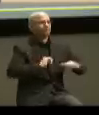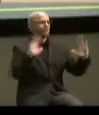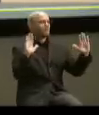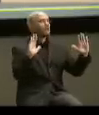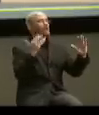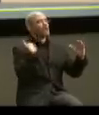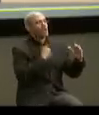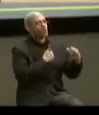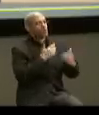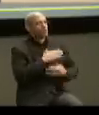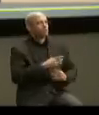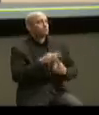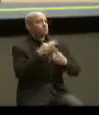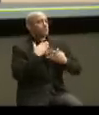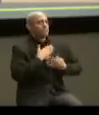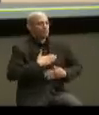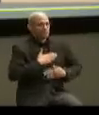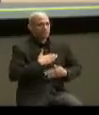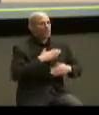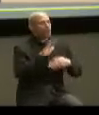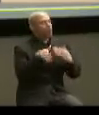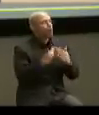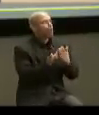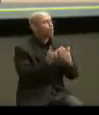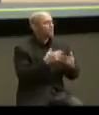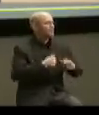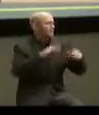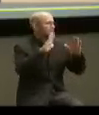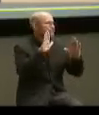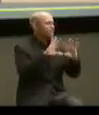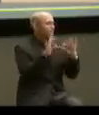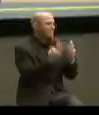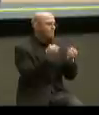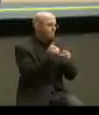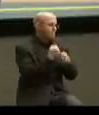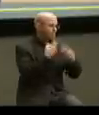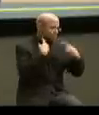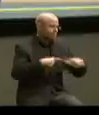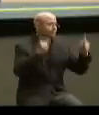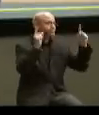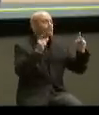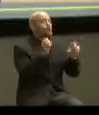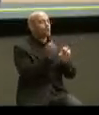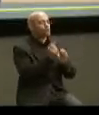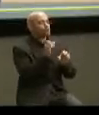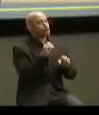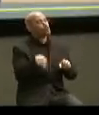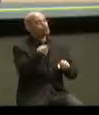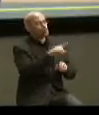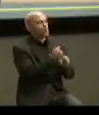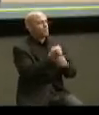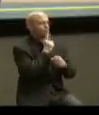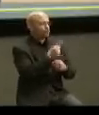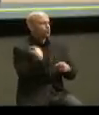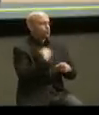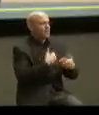WE ESPECIALLY APPRECIATE THE SACRIFICES THAT YOUR FAMILIES HAVE MADE SO THAT YOU CAN MAKE SURE THAT WE HAVE A SAFE AND